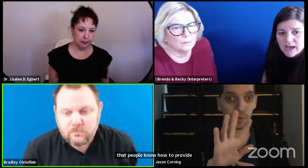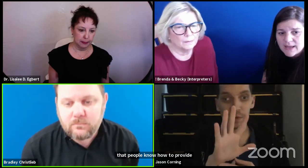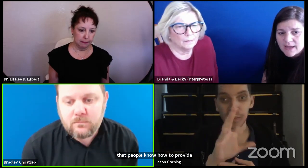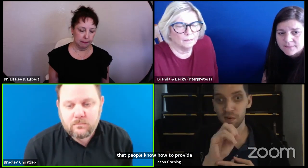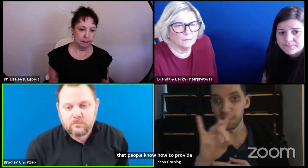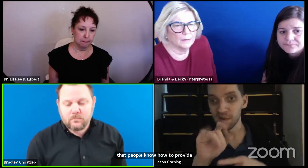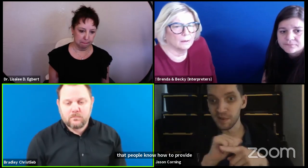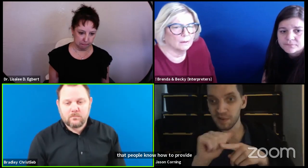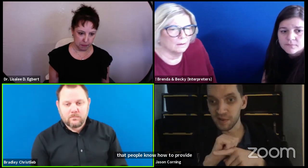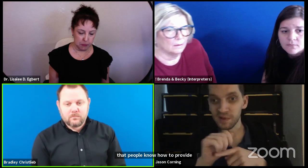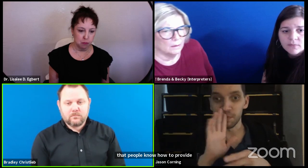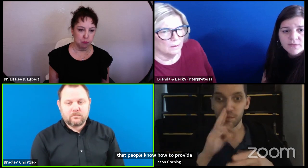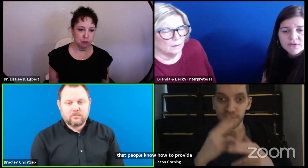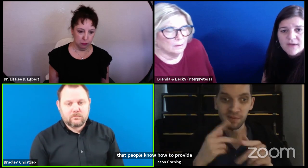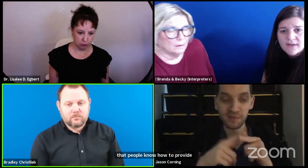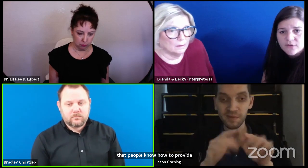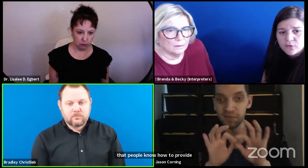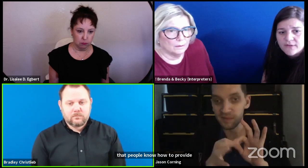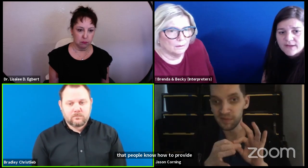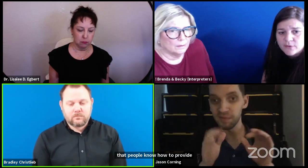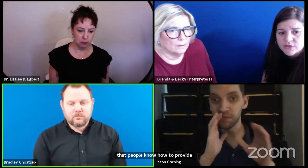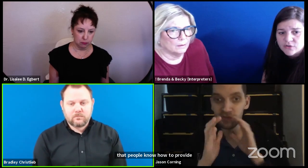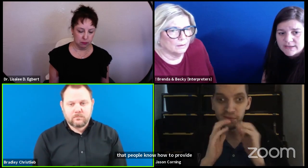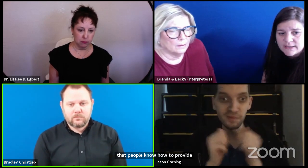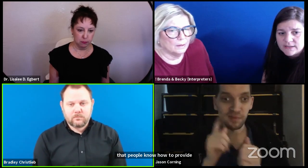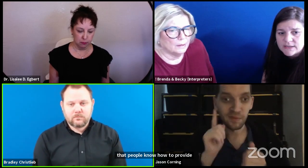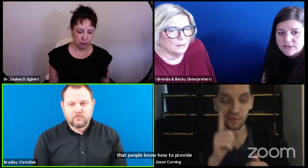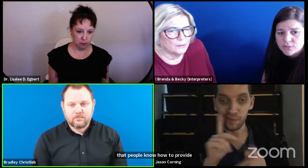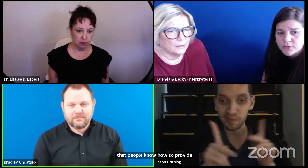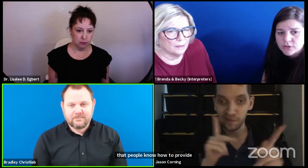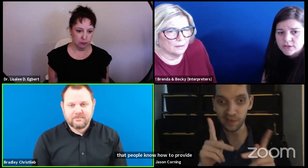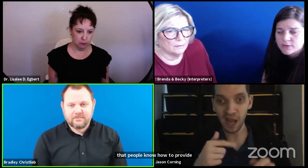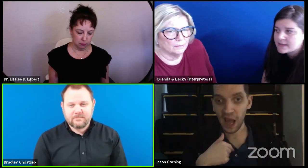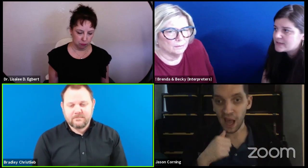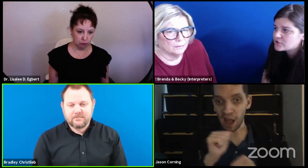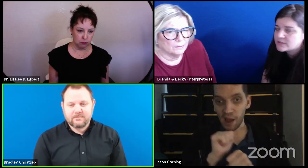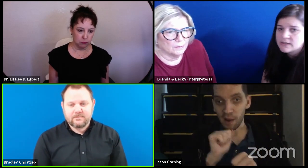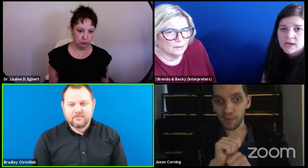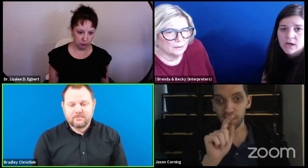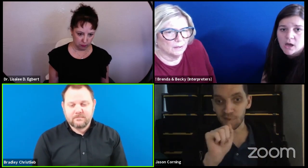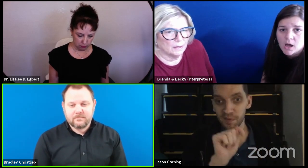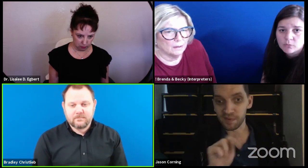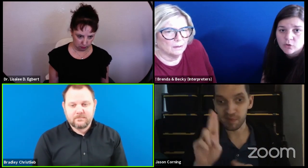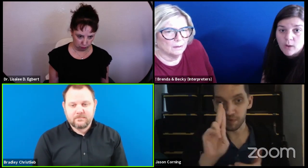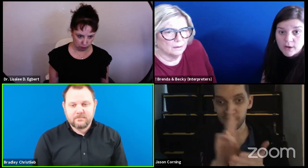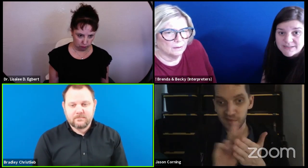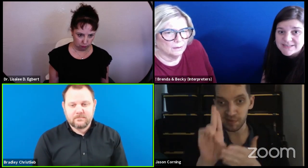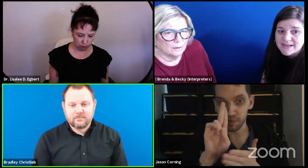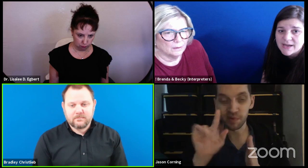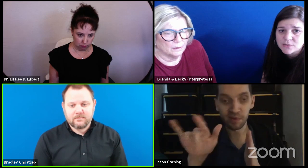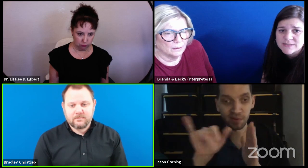Again, there's 3504/508 training, interpreter communication requirements that I don't see